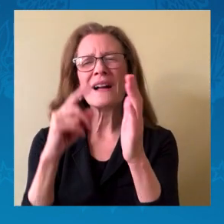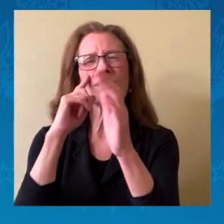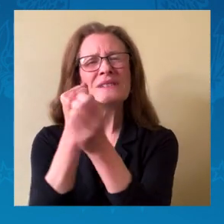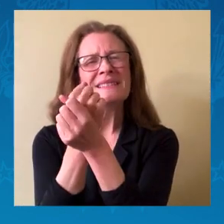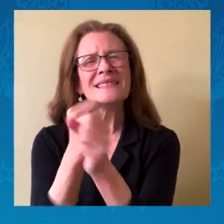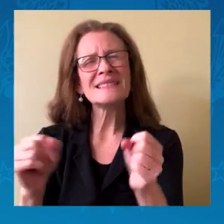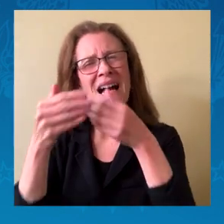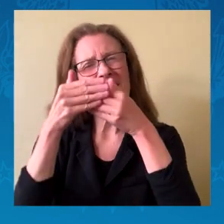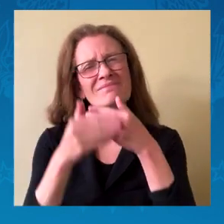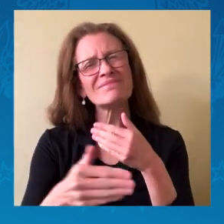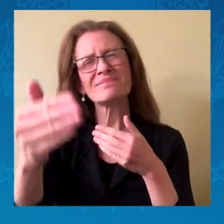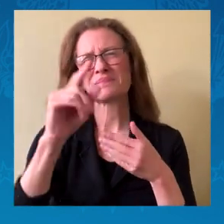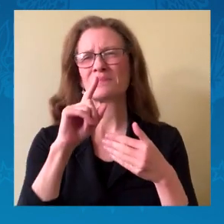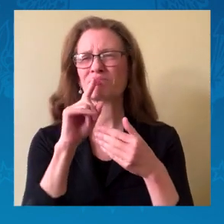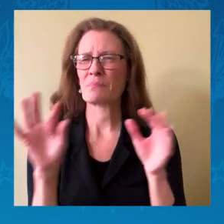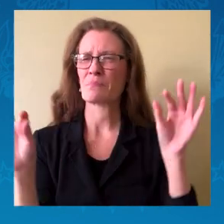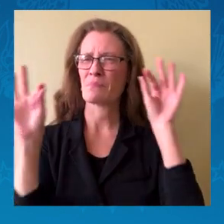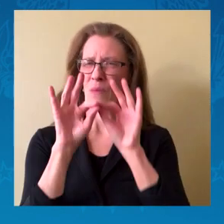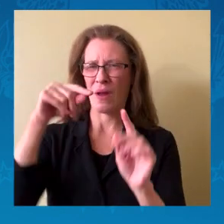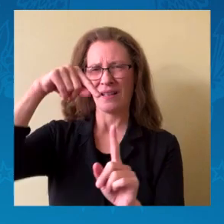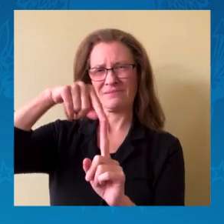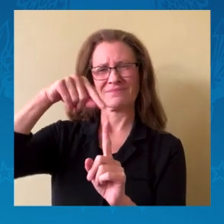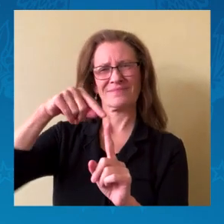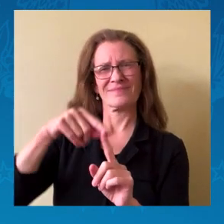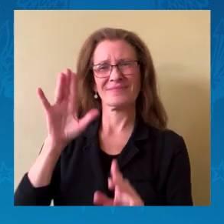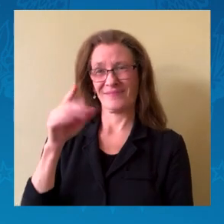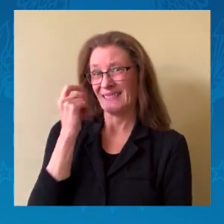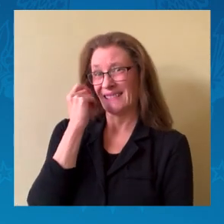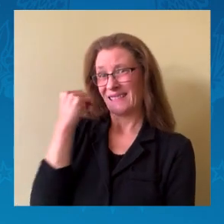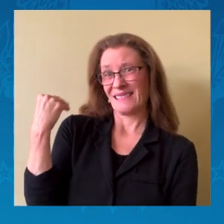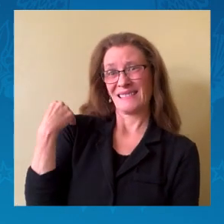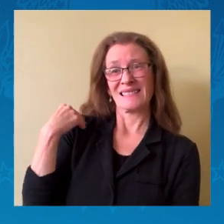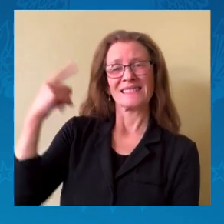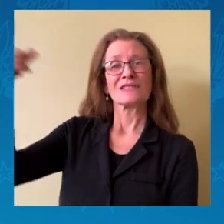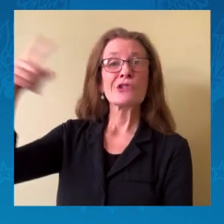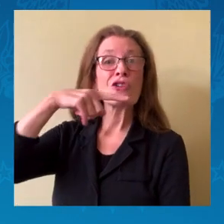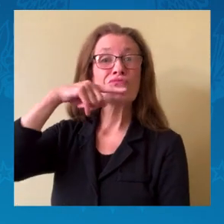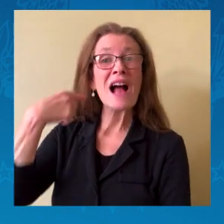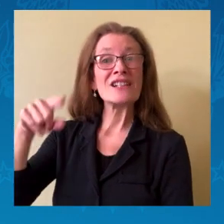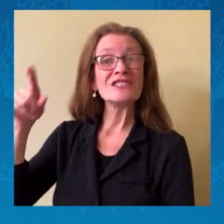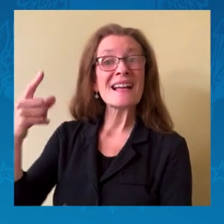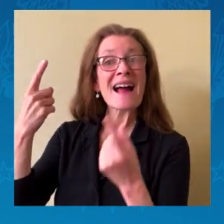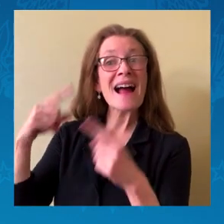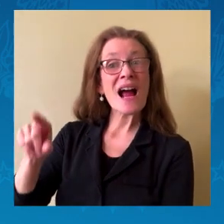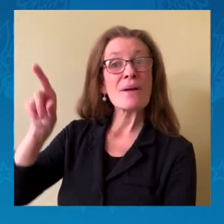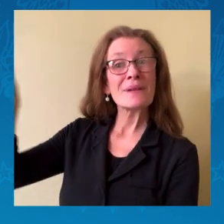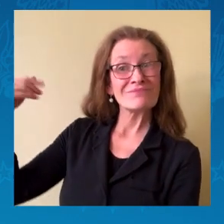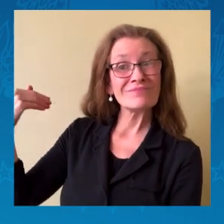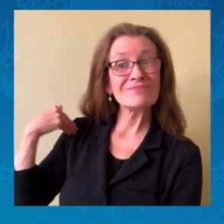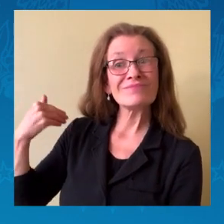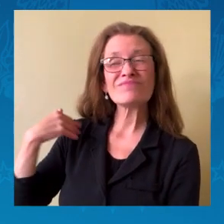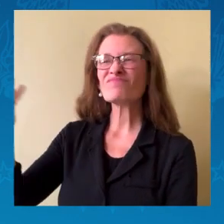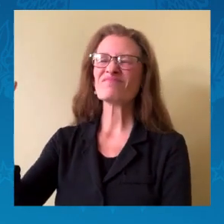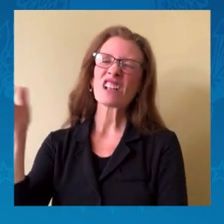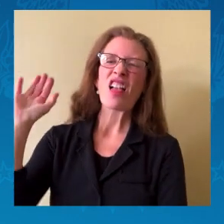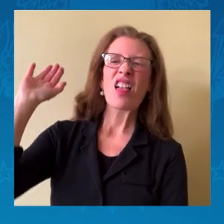the recent Russian anti-satellite test was absolutely a wake up call for all of us and its potential impact